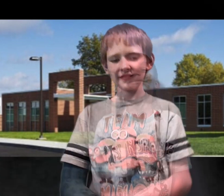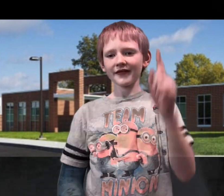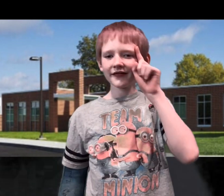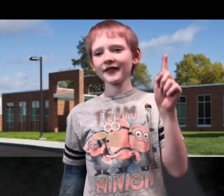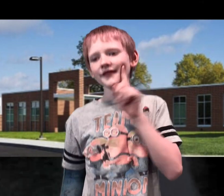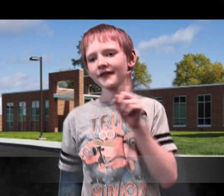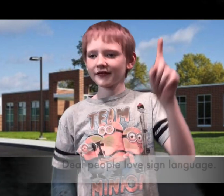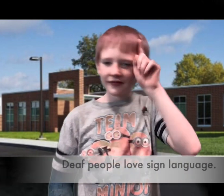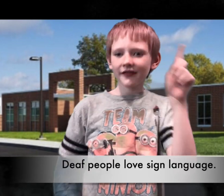[bass drum rhythm]